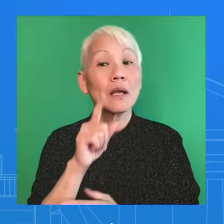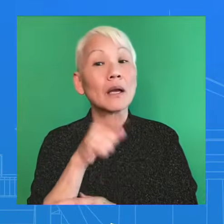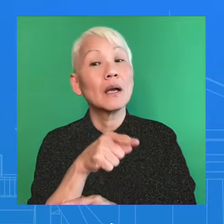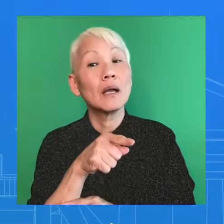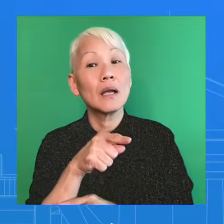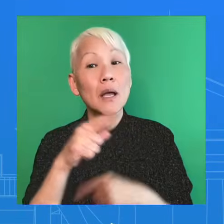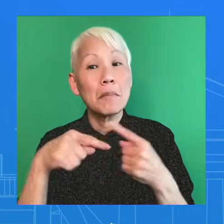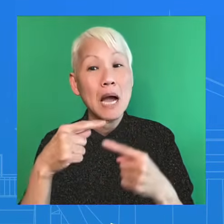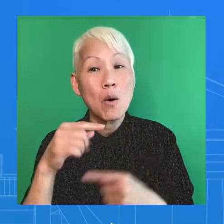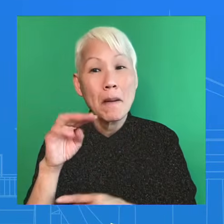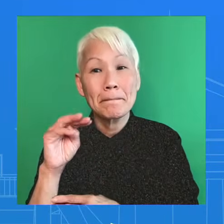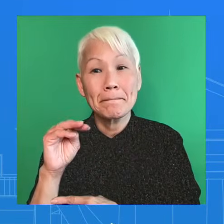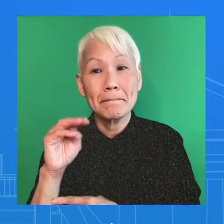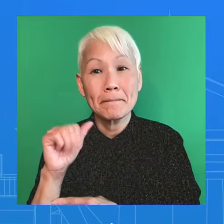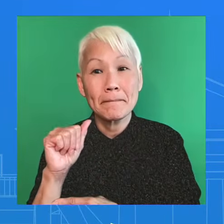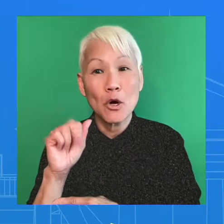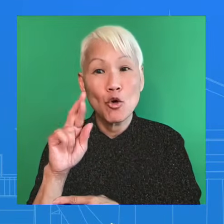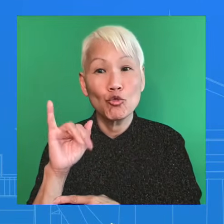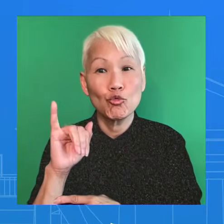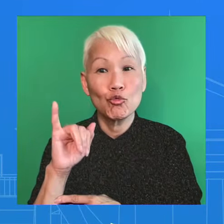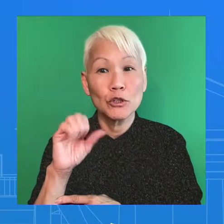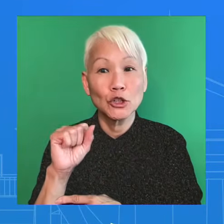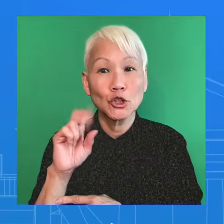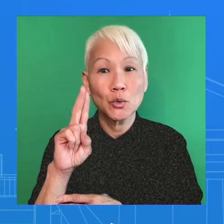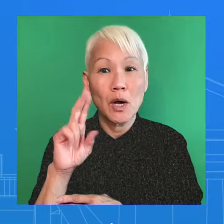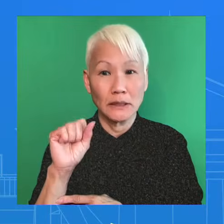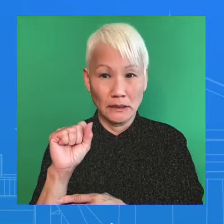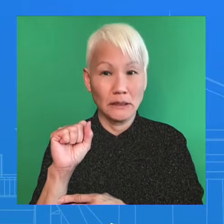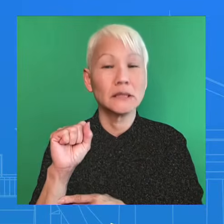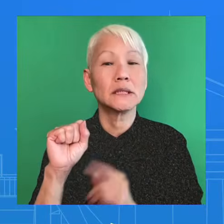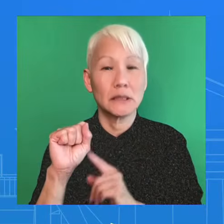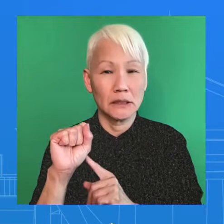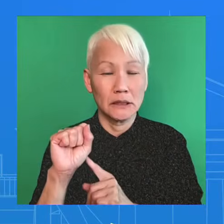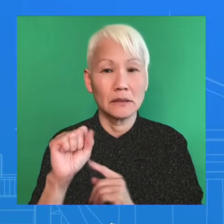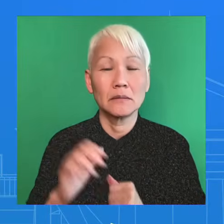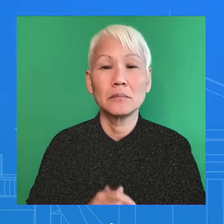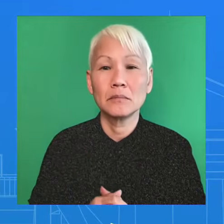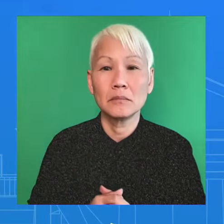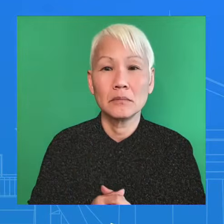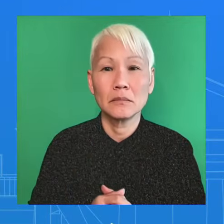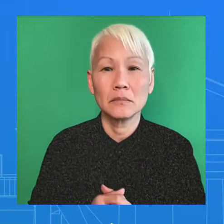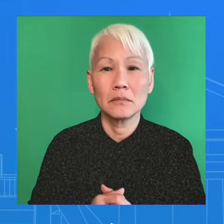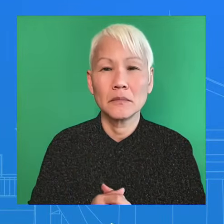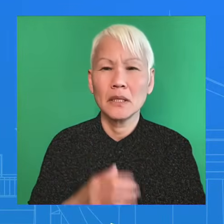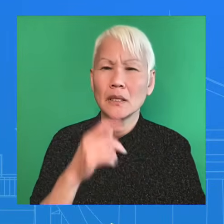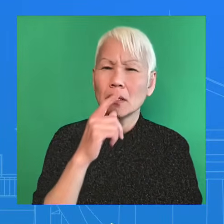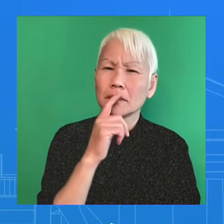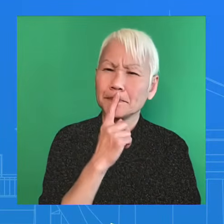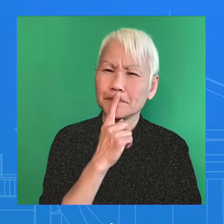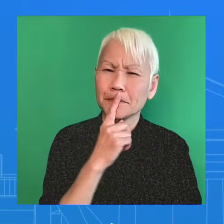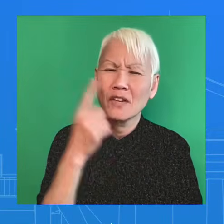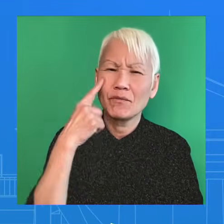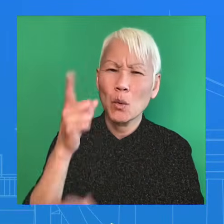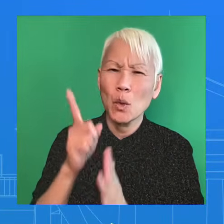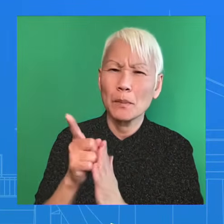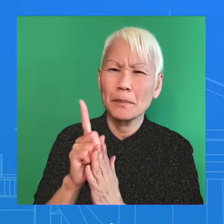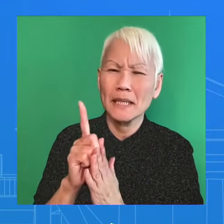there was a second today where I'm thinking, "I wonder if I should make myself ready on Mauritius." And then I thought, "Nah, there's, like, no way that question is going to come up again."